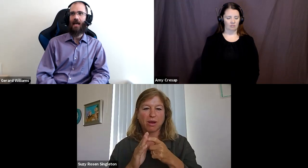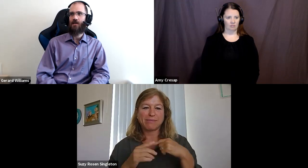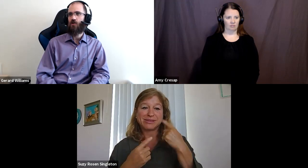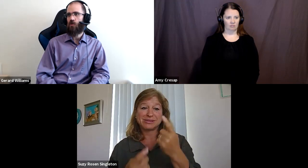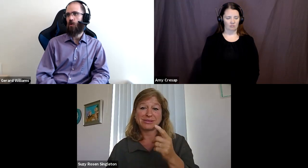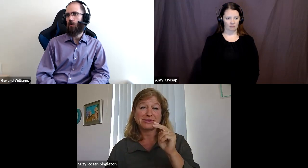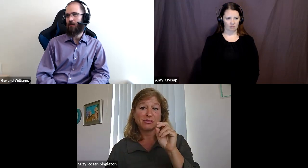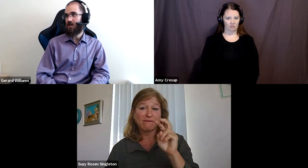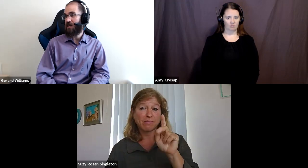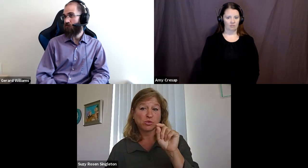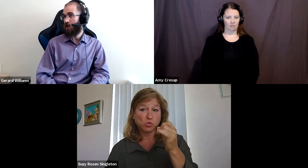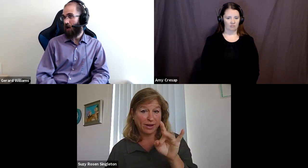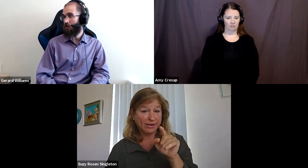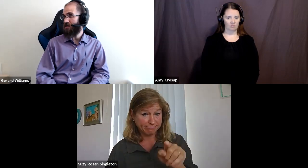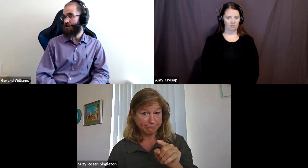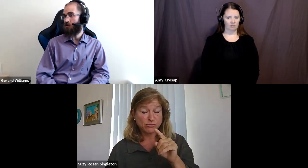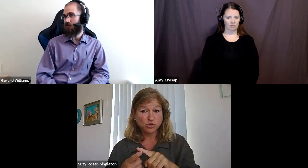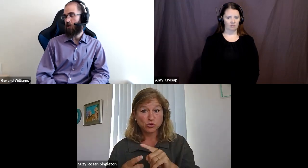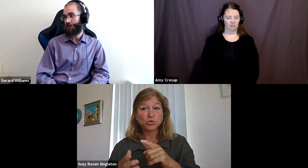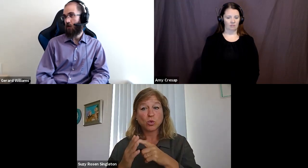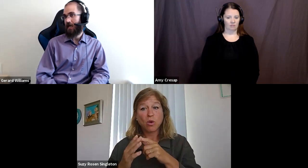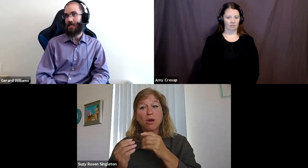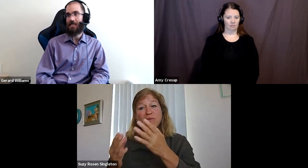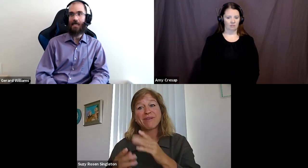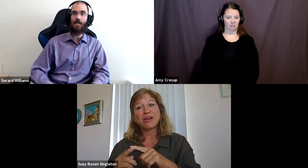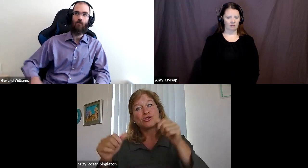a new website requirement since November of 2018.